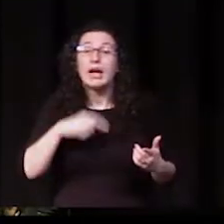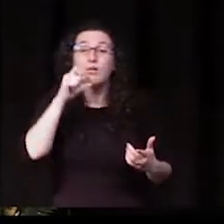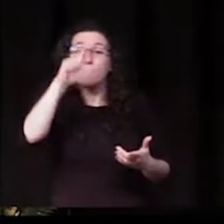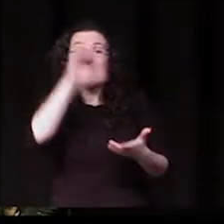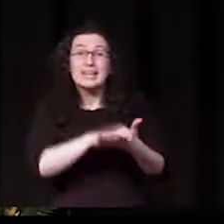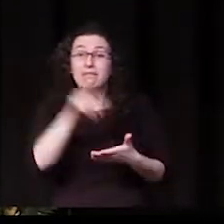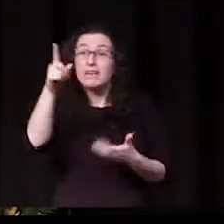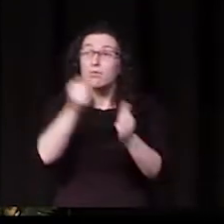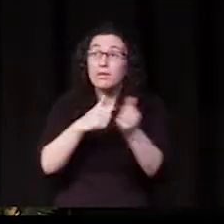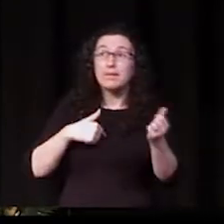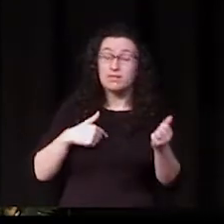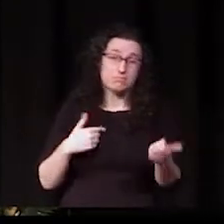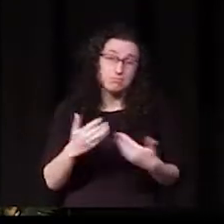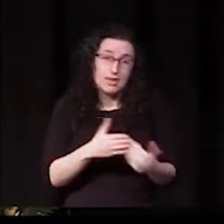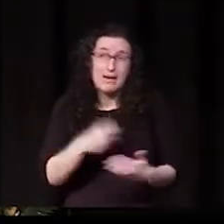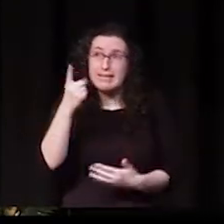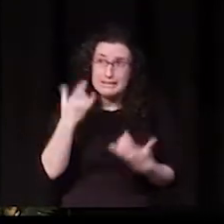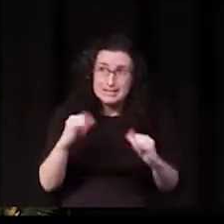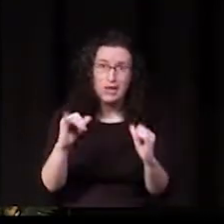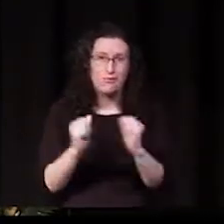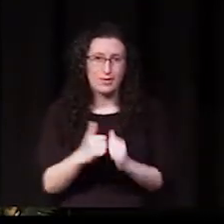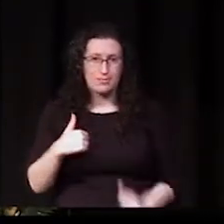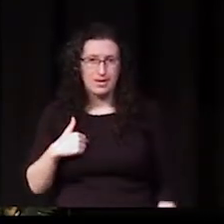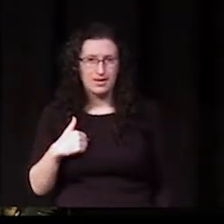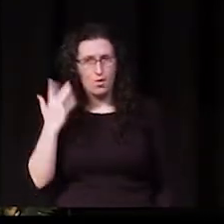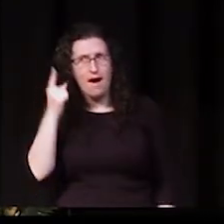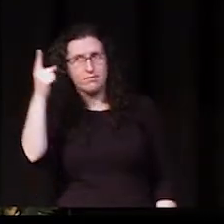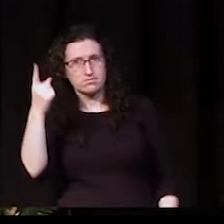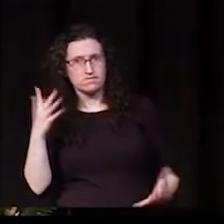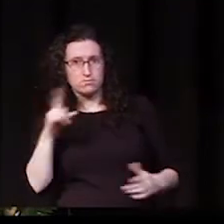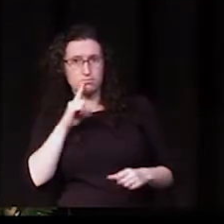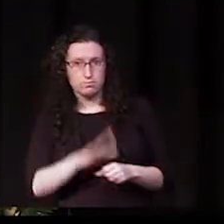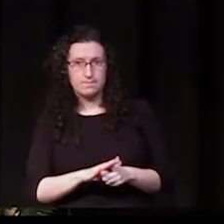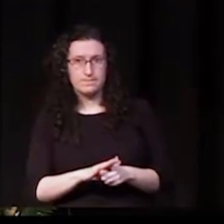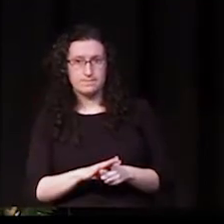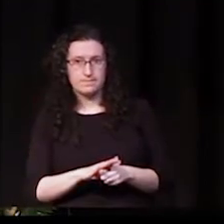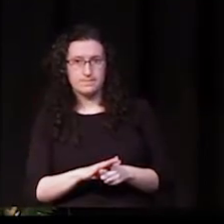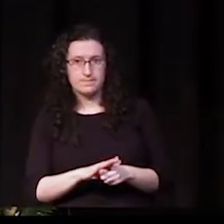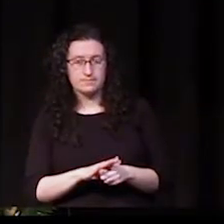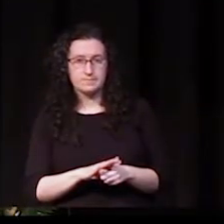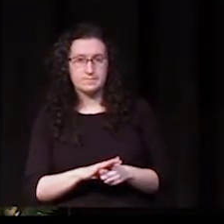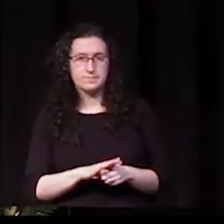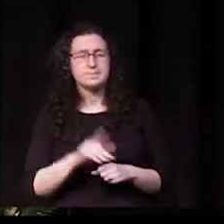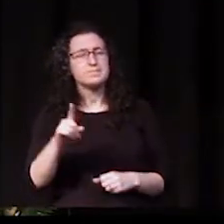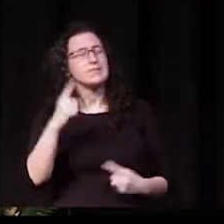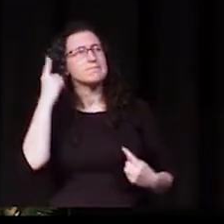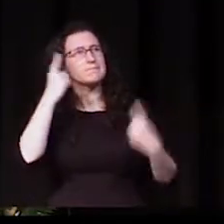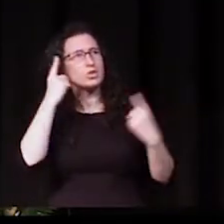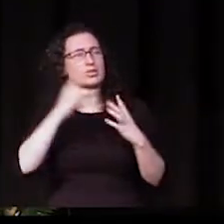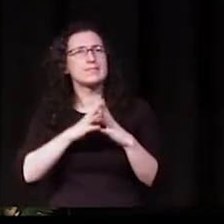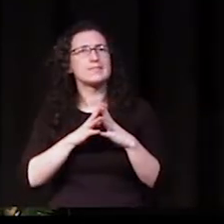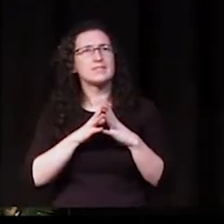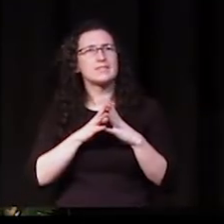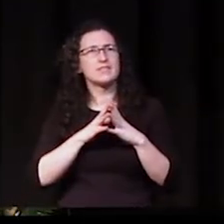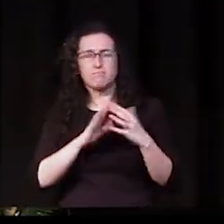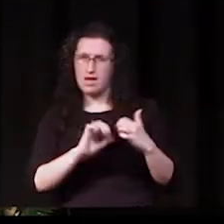He is with me, because that is one of His promises. But here's the thing I wonder. What I wonder is how.